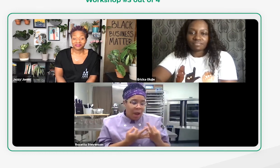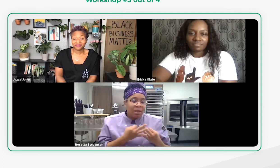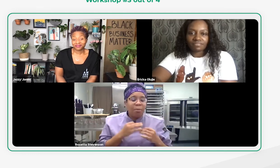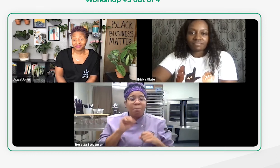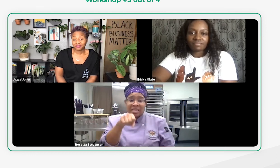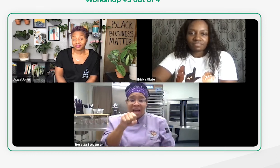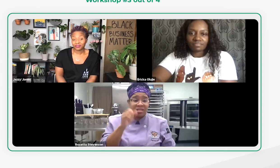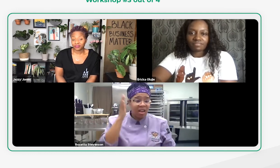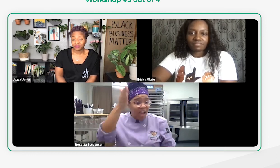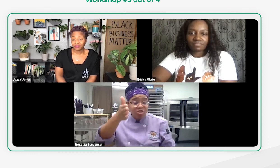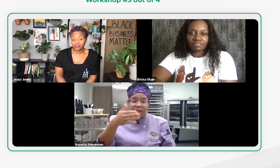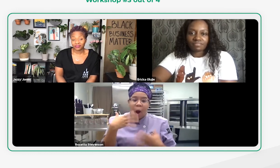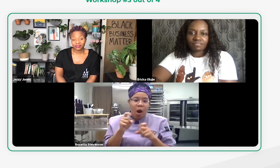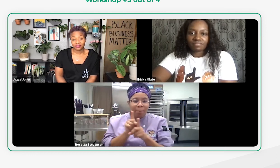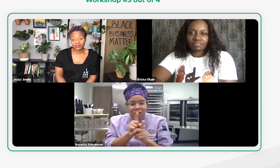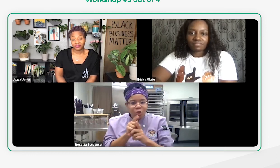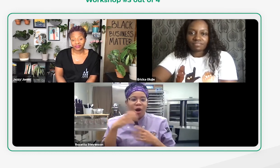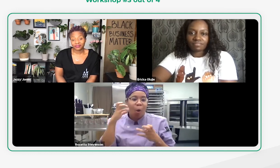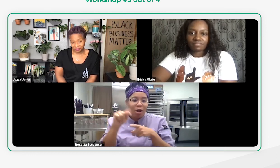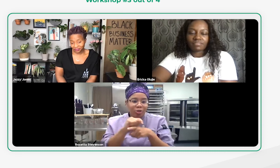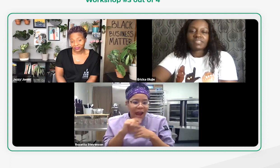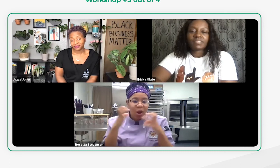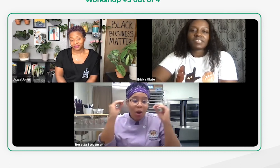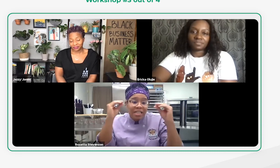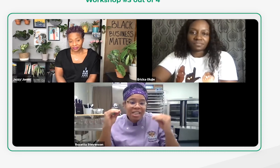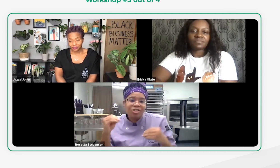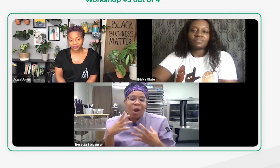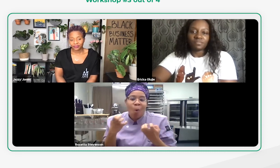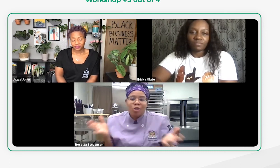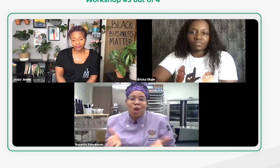stay-at-home mom and spent time with my family as well. Definitely future I'd like to mentor.